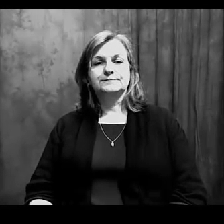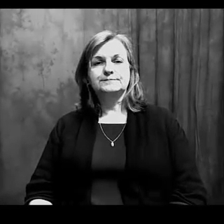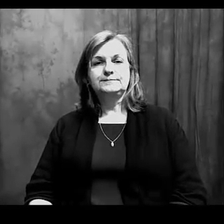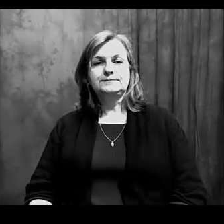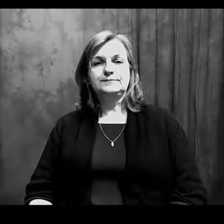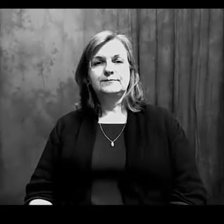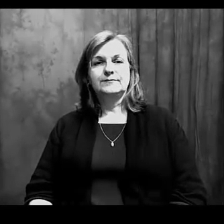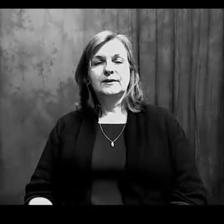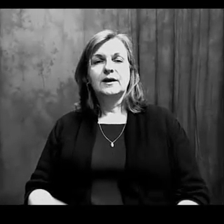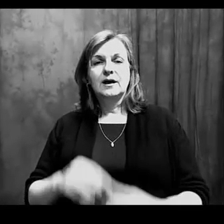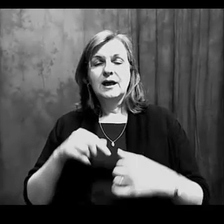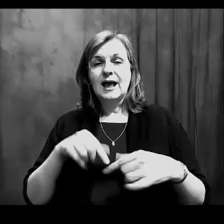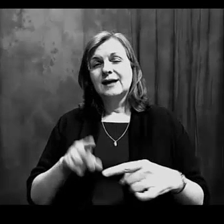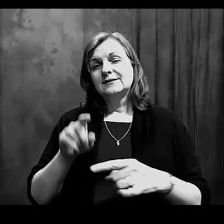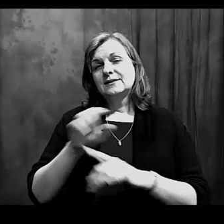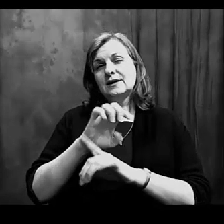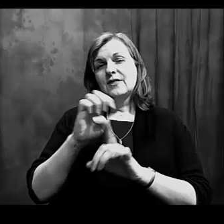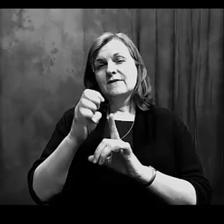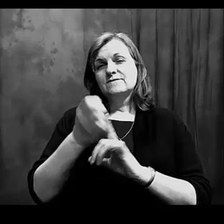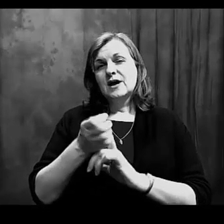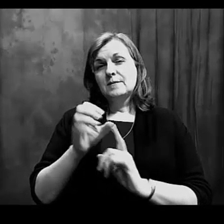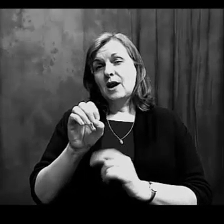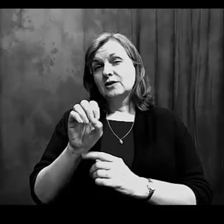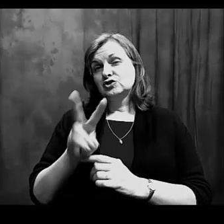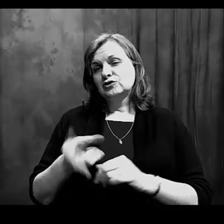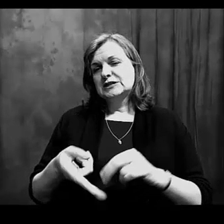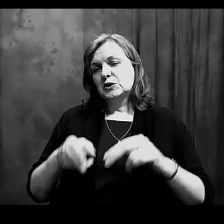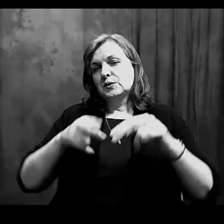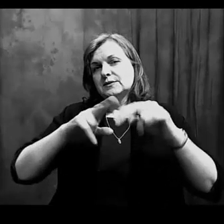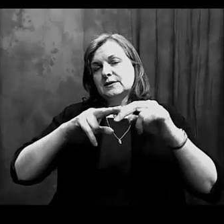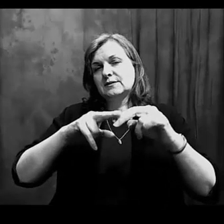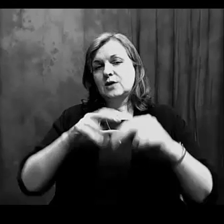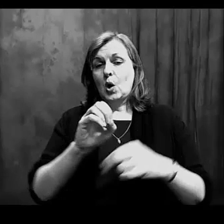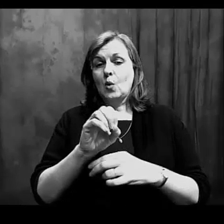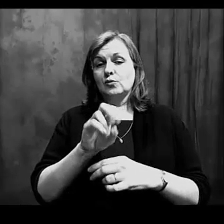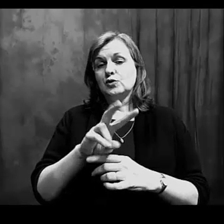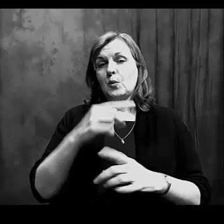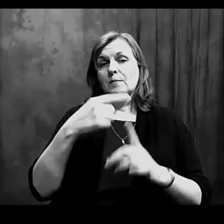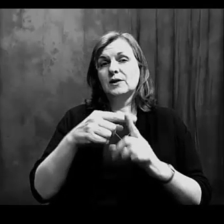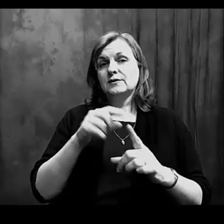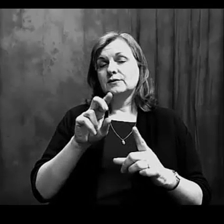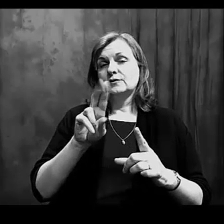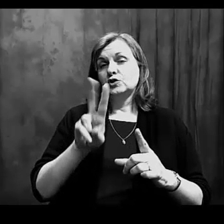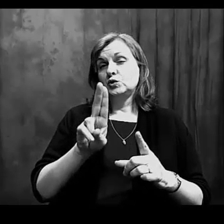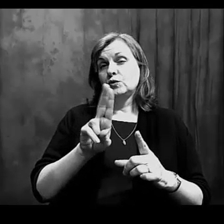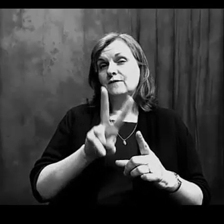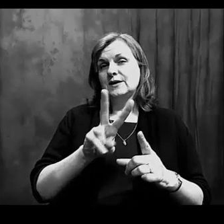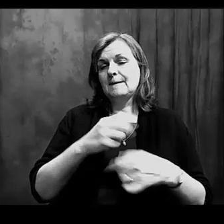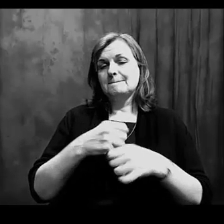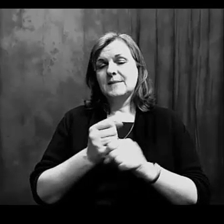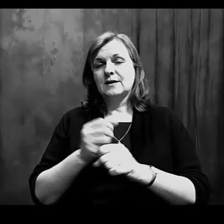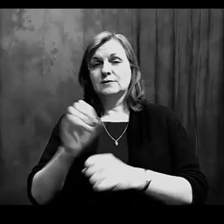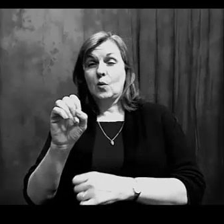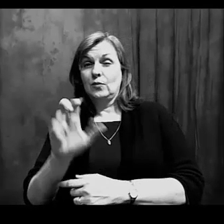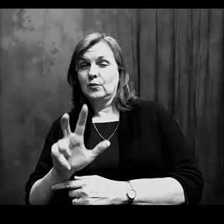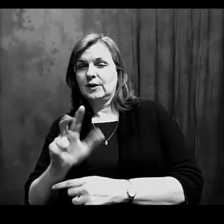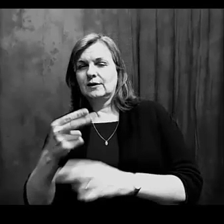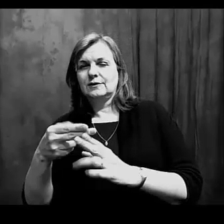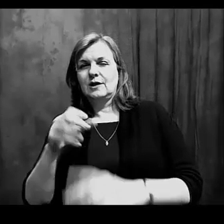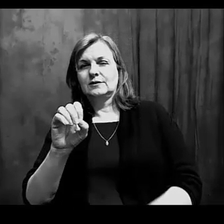with his buildup of oxygen remember 02 plus UV actually gives you ozone or O3